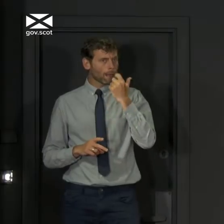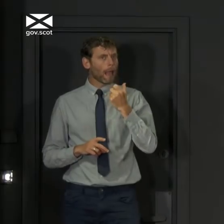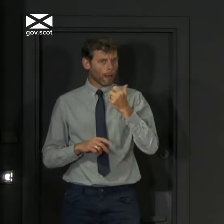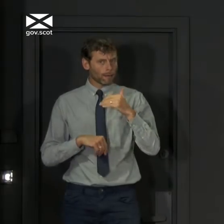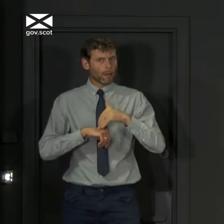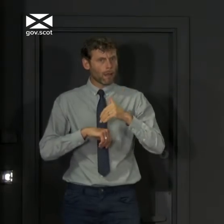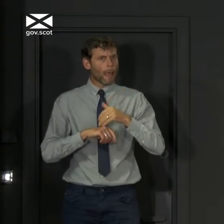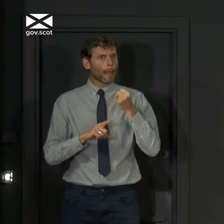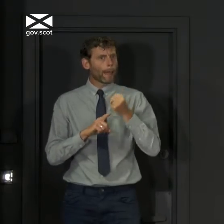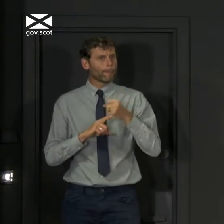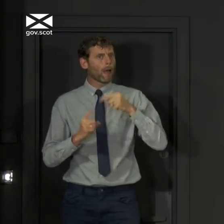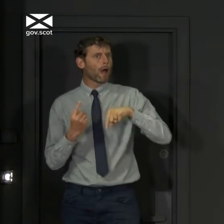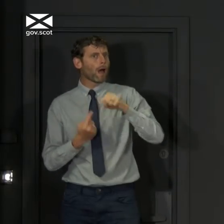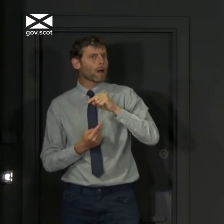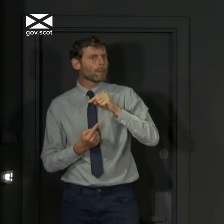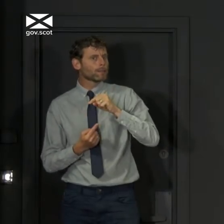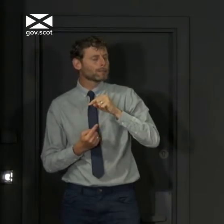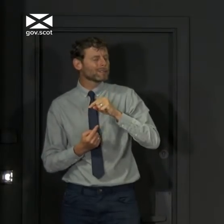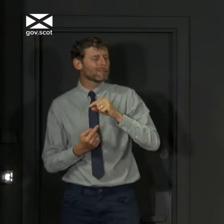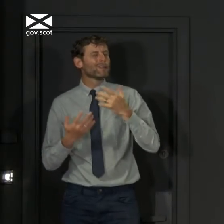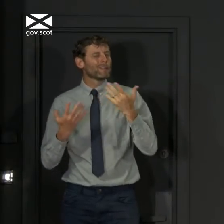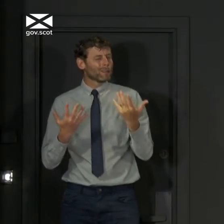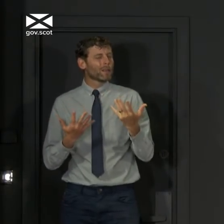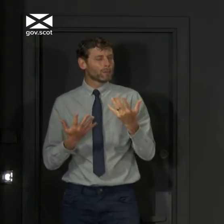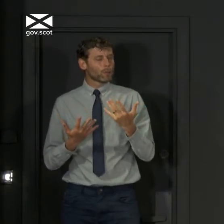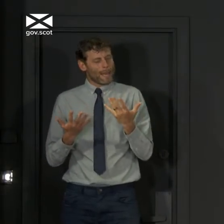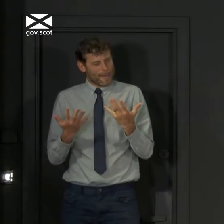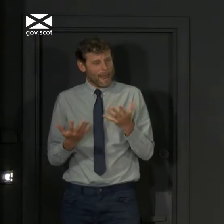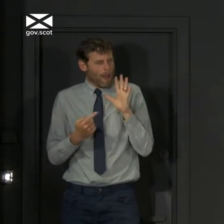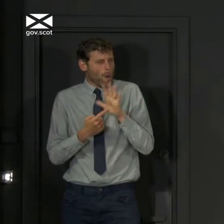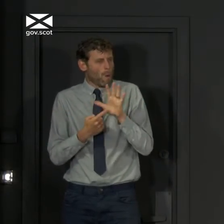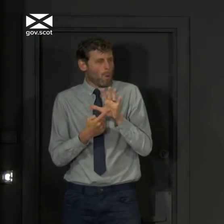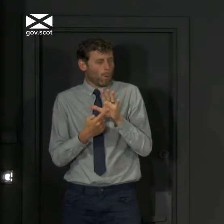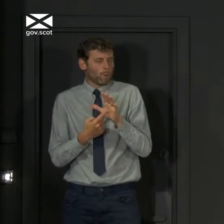the case at all times but it is particularly true right now. It's really important that